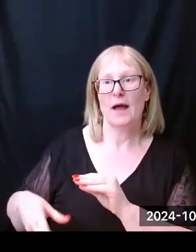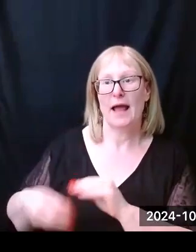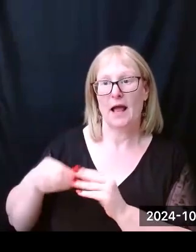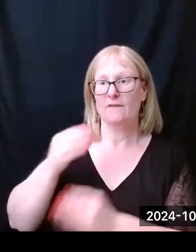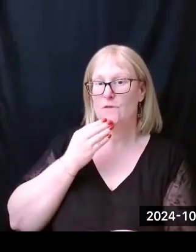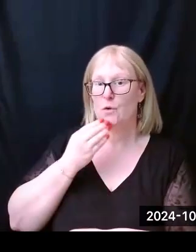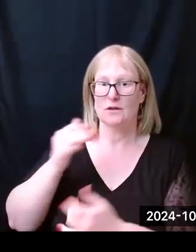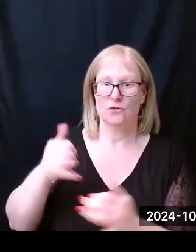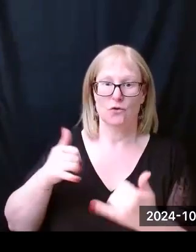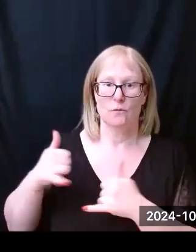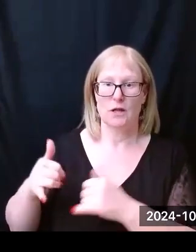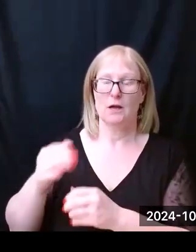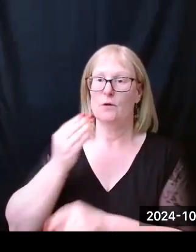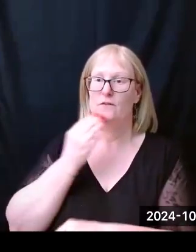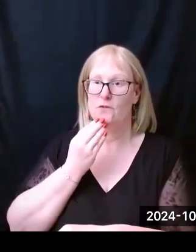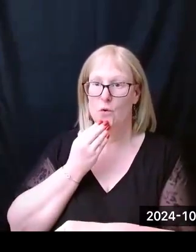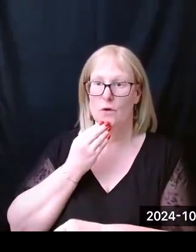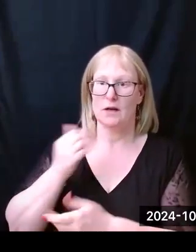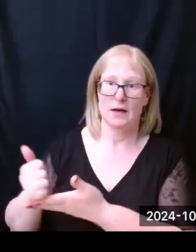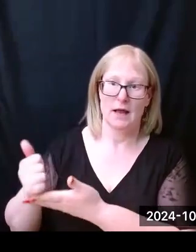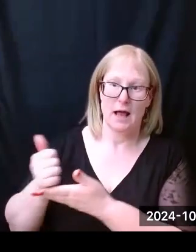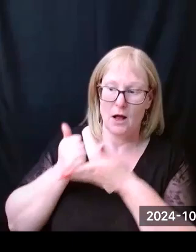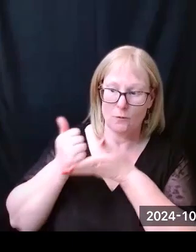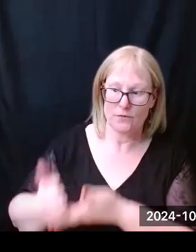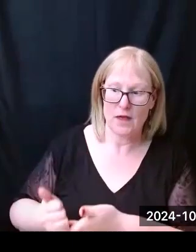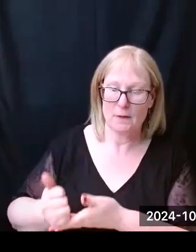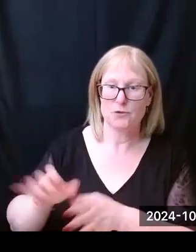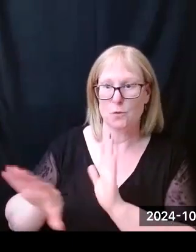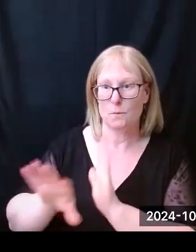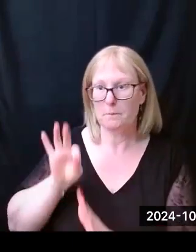helping invite them to cook the food and pick out the food and do things like that.